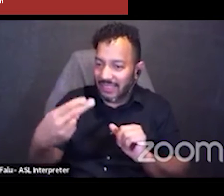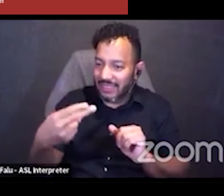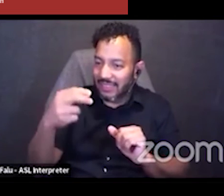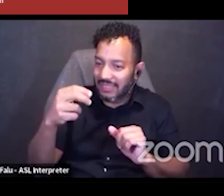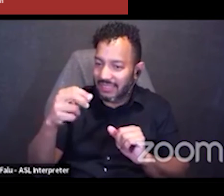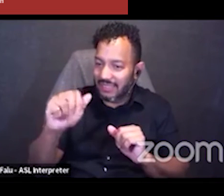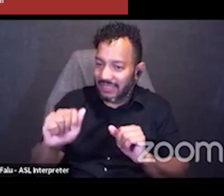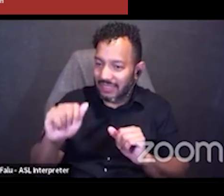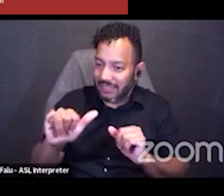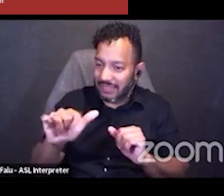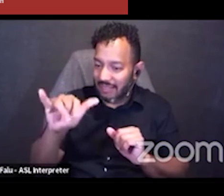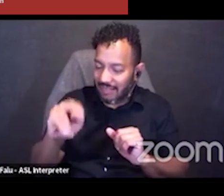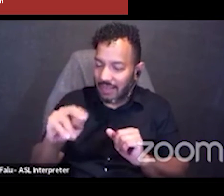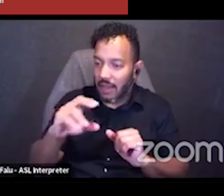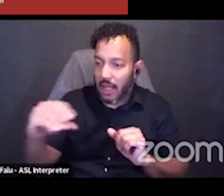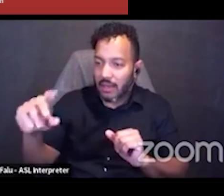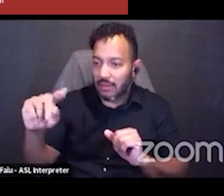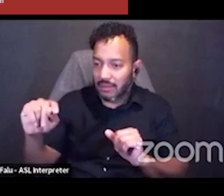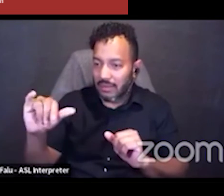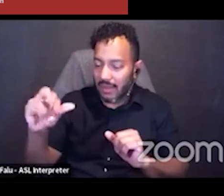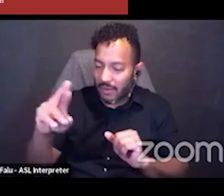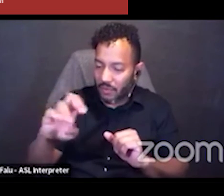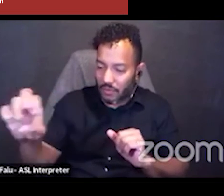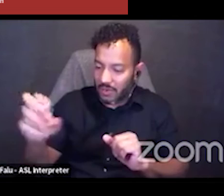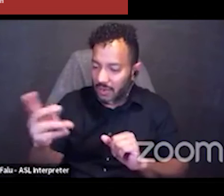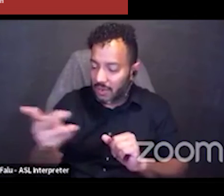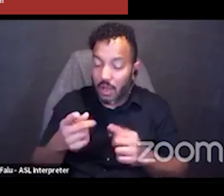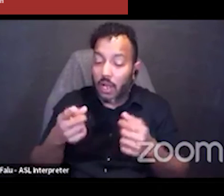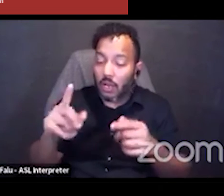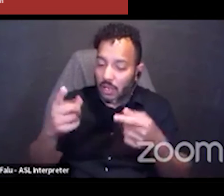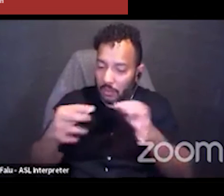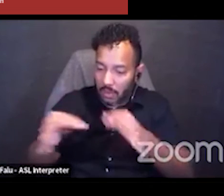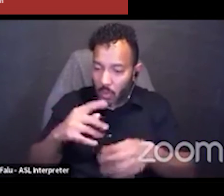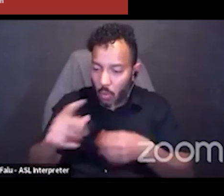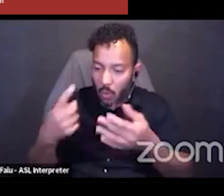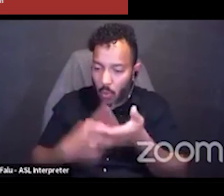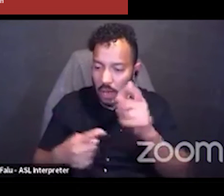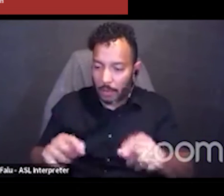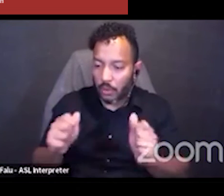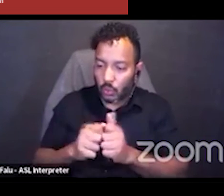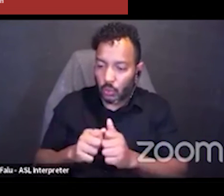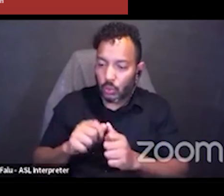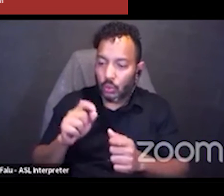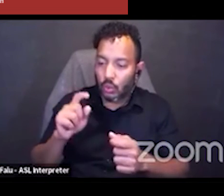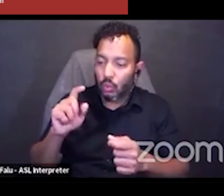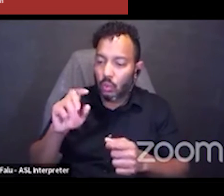If y'all could talk about what happened with Michael Hickson how that connects to larger